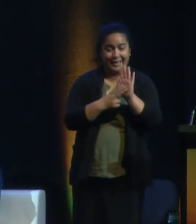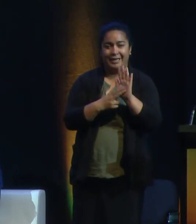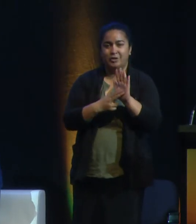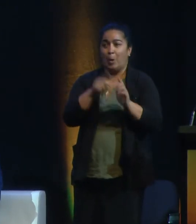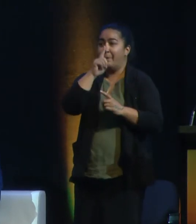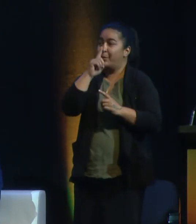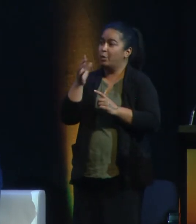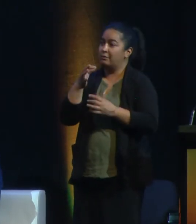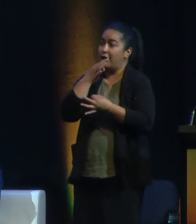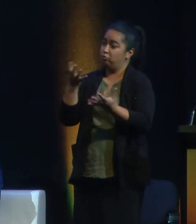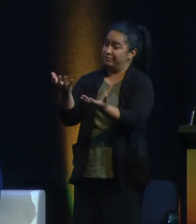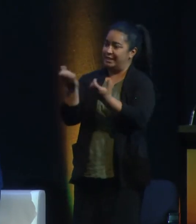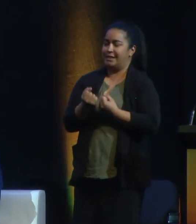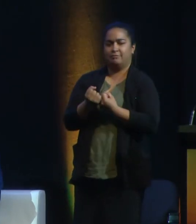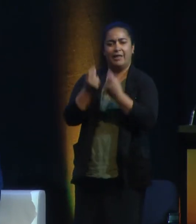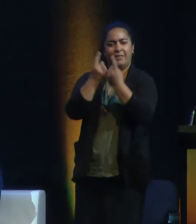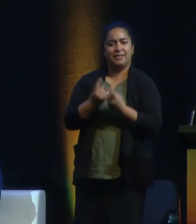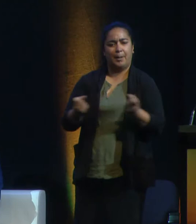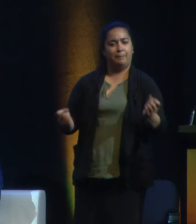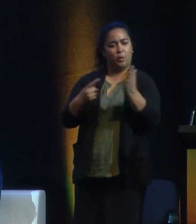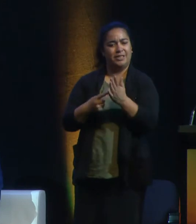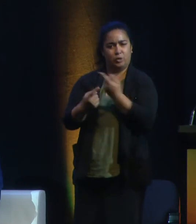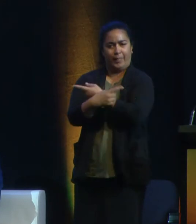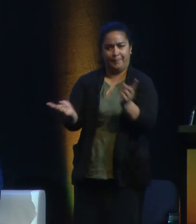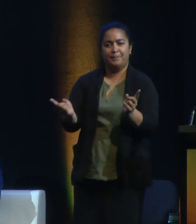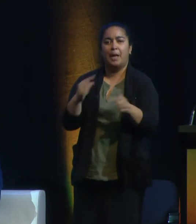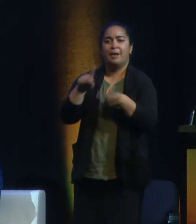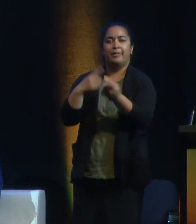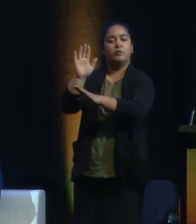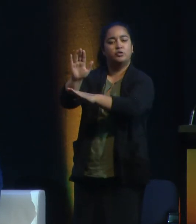on what was important to them about Taranaki about our future what is something that they